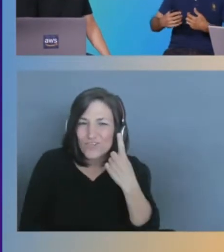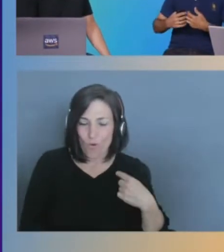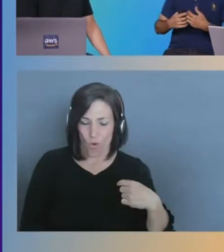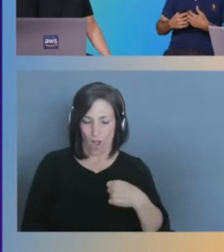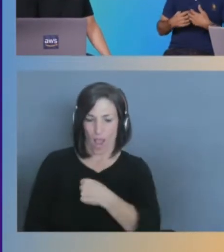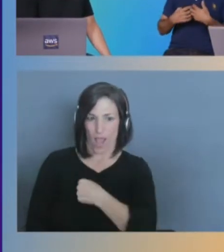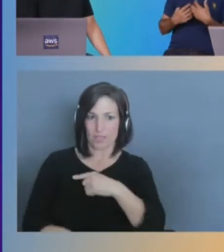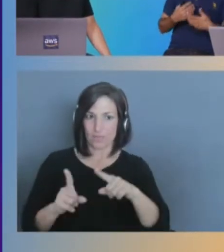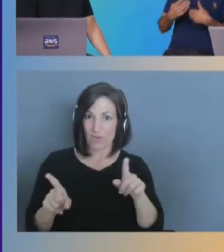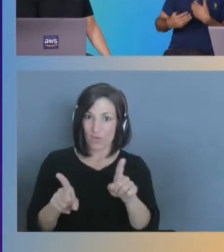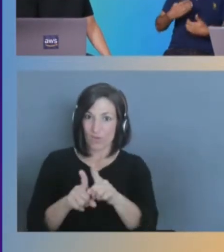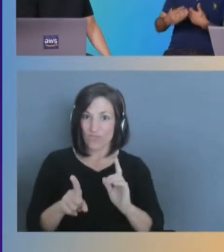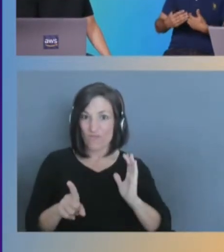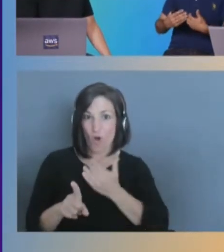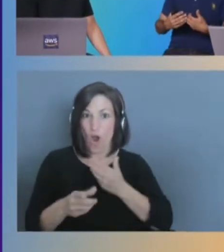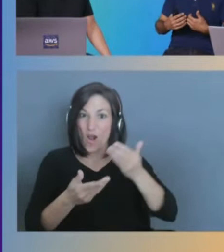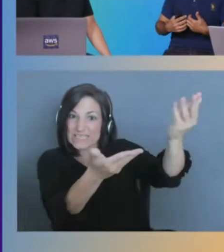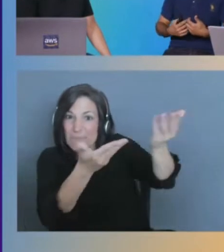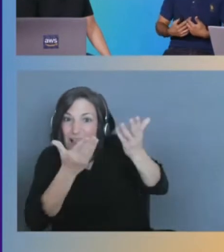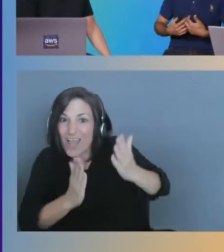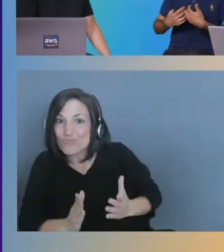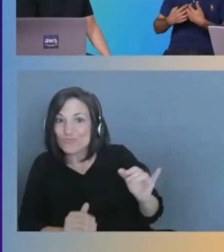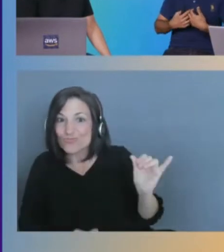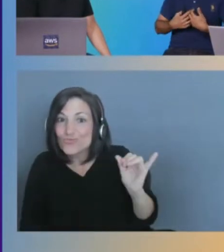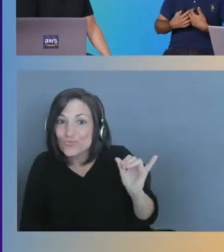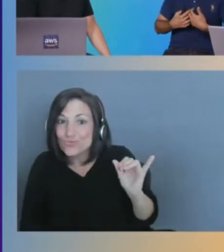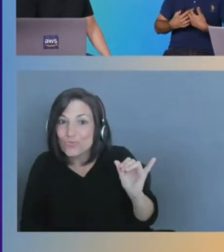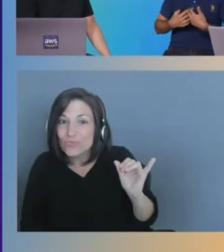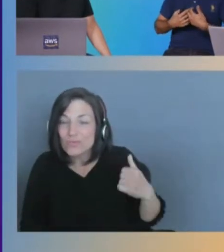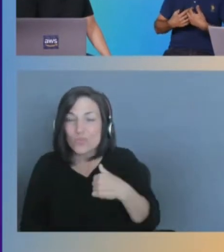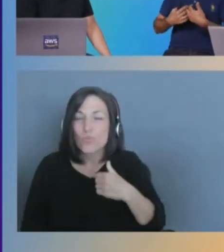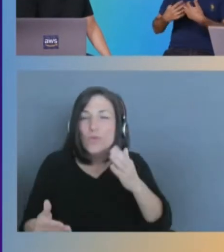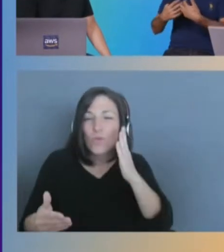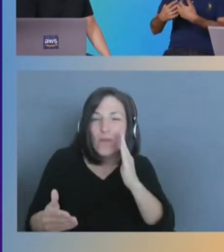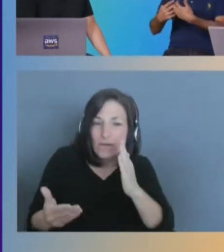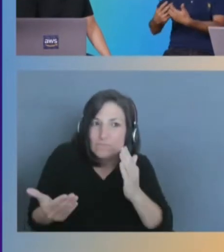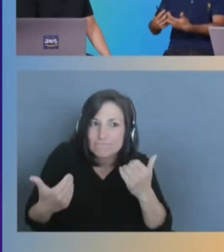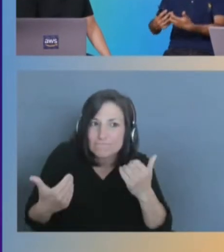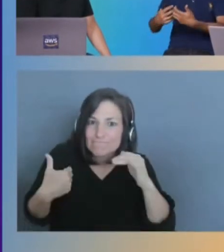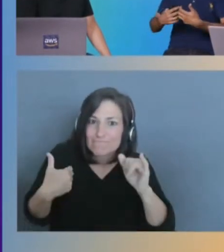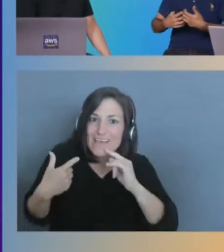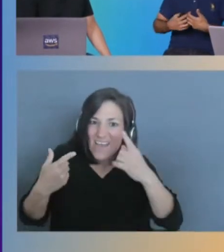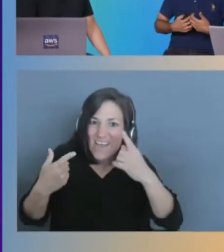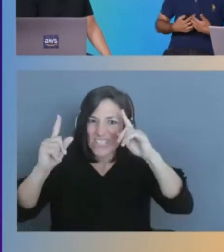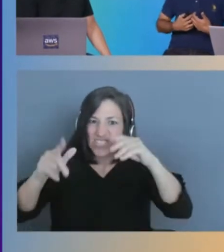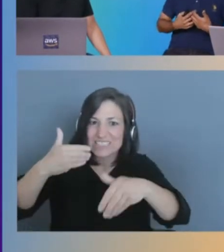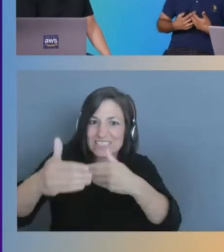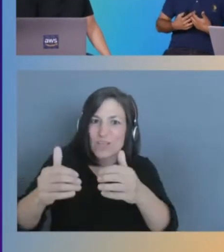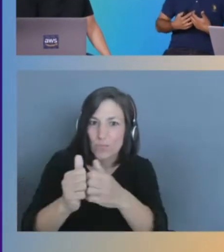So we are gaining that efficiency even in our constructions. So another major part of construction is steel,